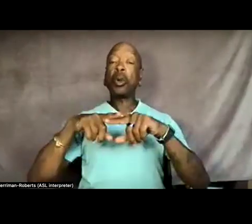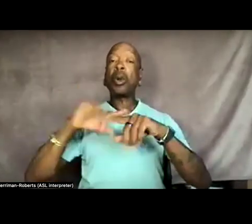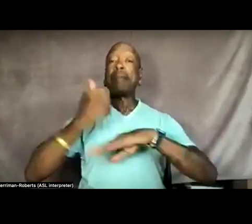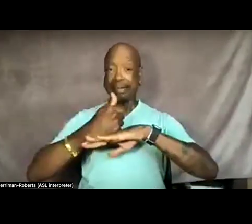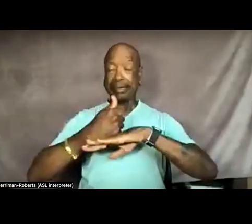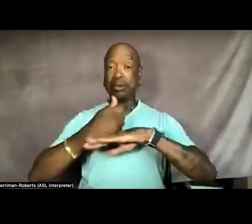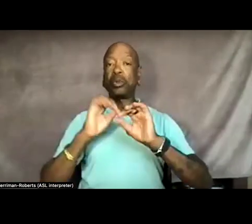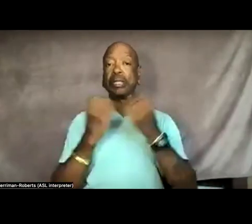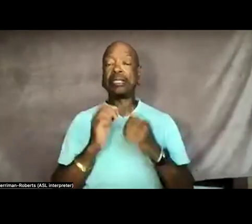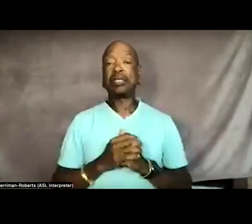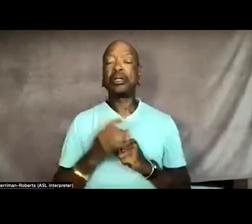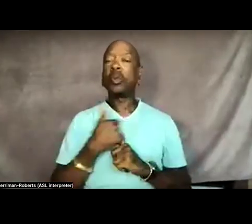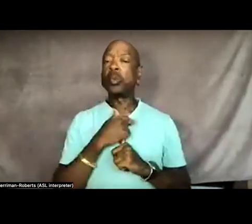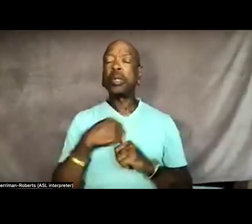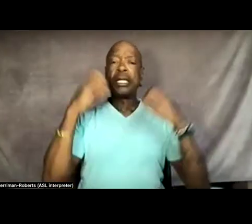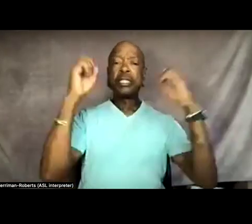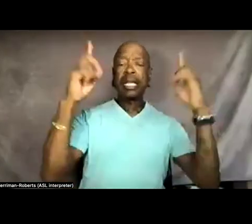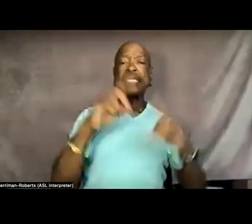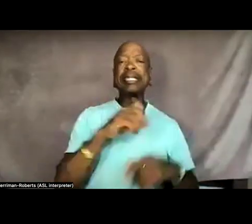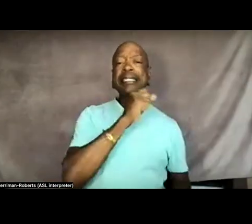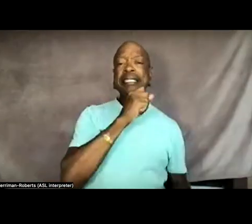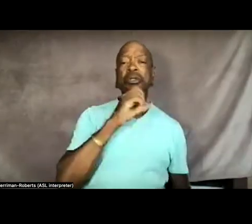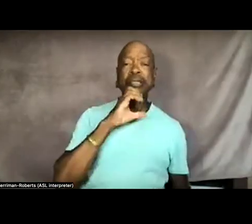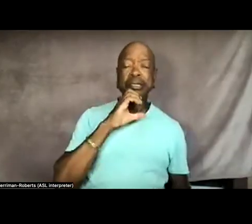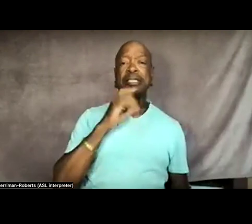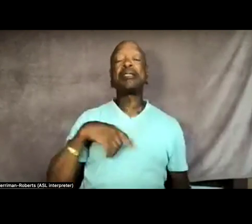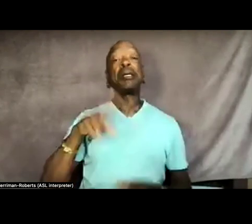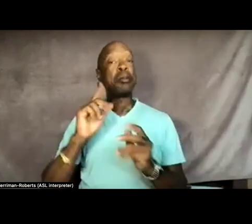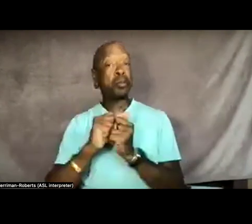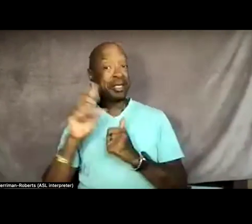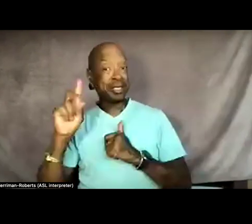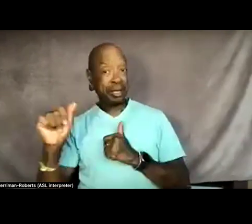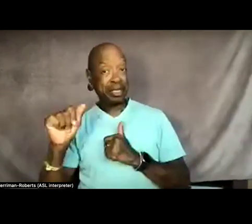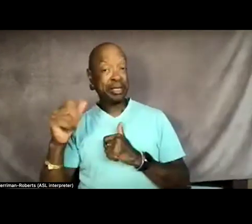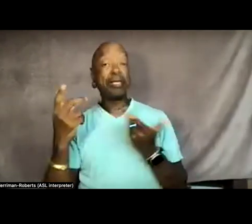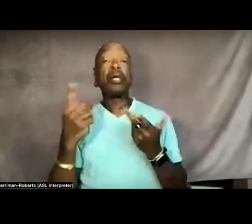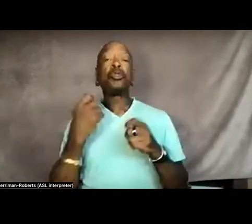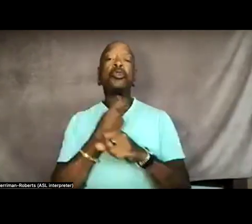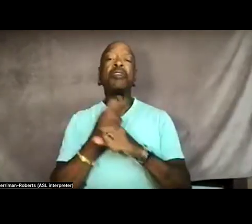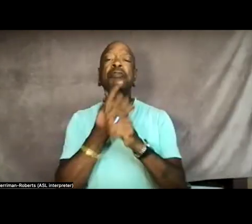and educate seniors and people with disabilities to fight for individual rights and social justice